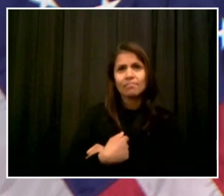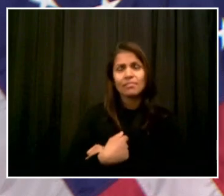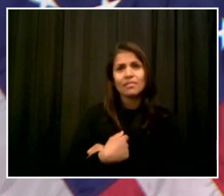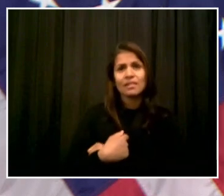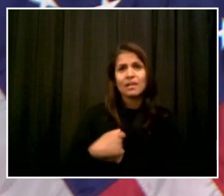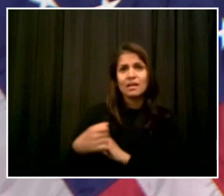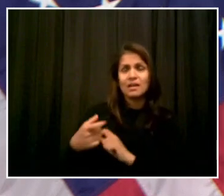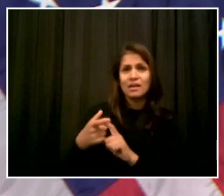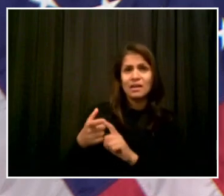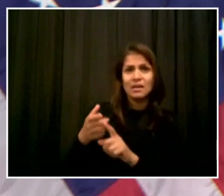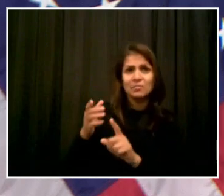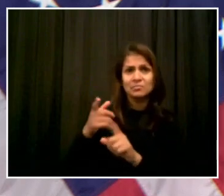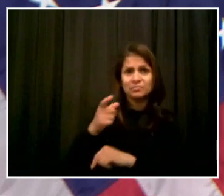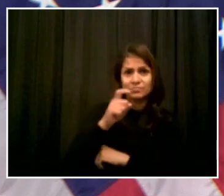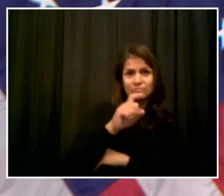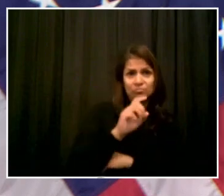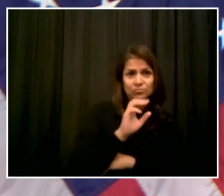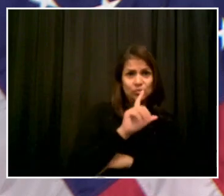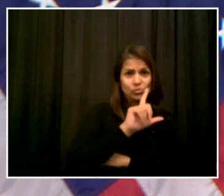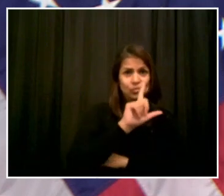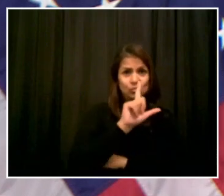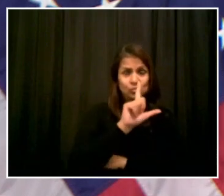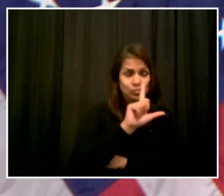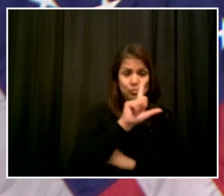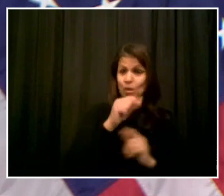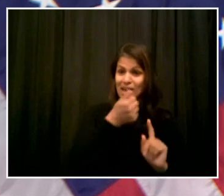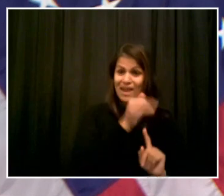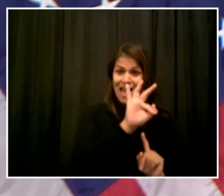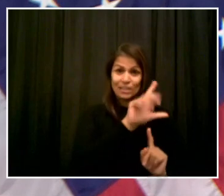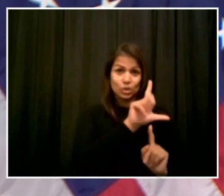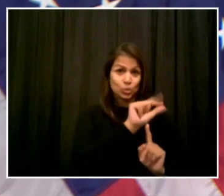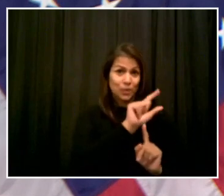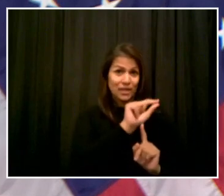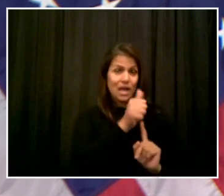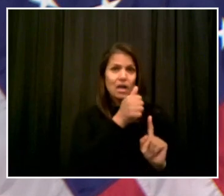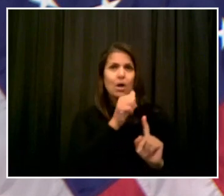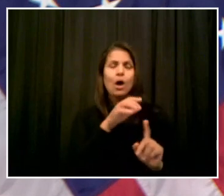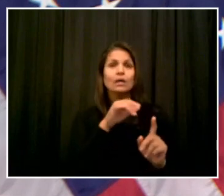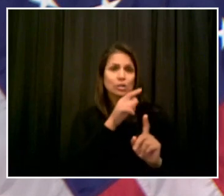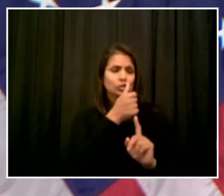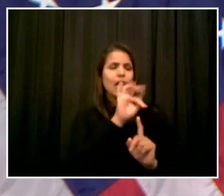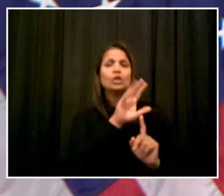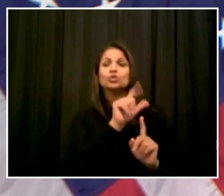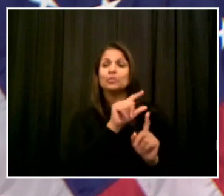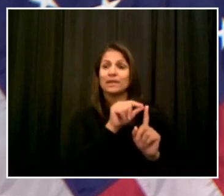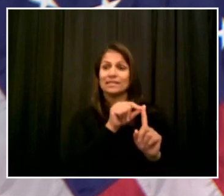WOULD CATEGORIZE ROUGHLY FROM A LITTLE NORTH ON